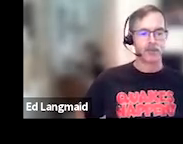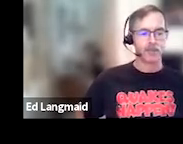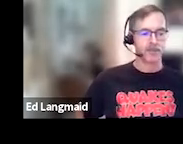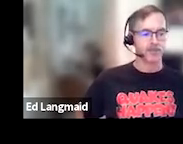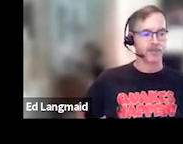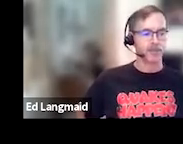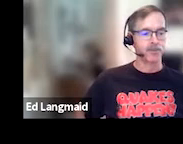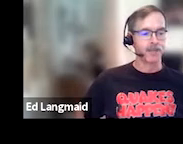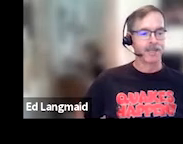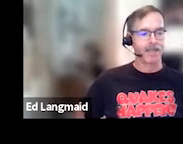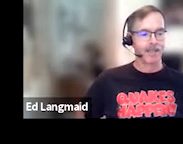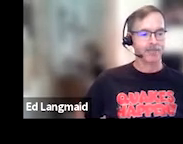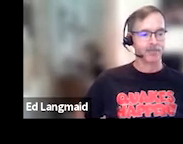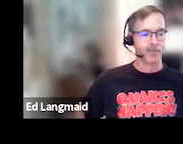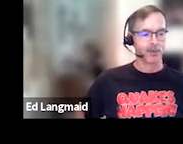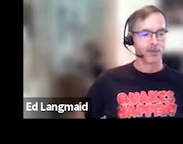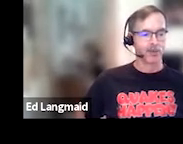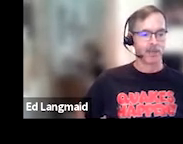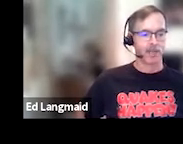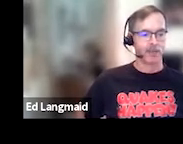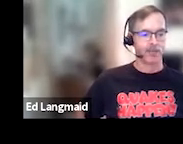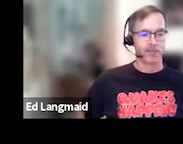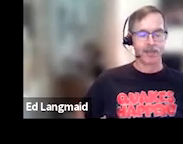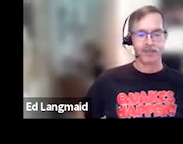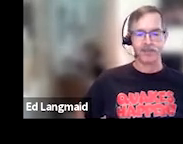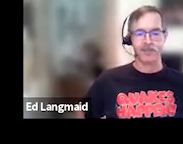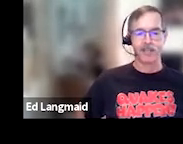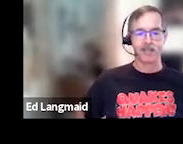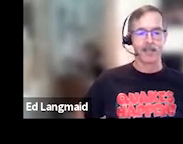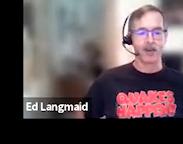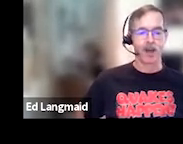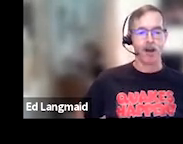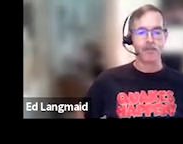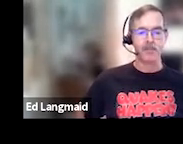Ed Langmaid: Representing to Santa Community it's in the San Diego area we're about 20 minutes from the zoo.